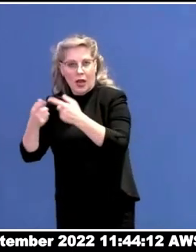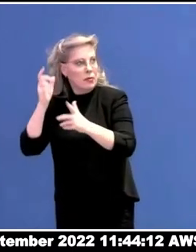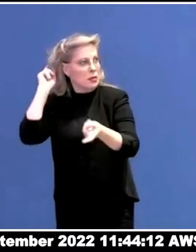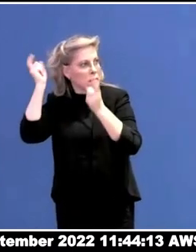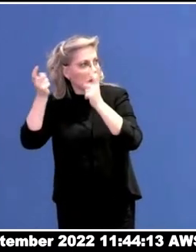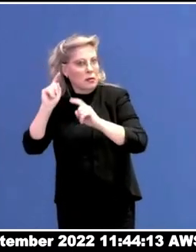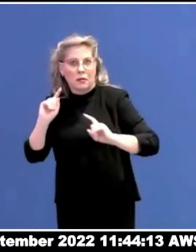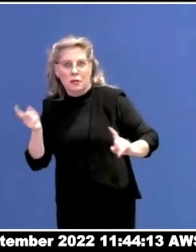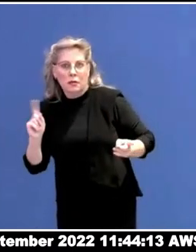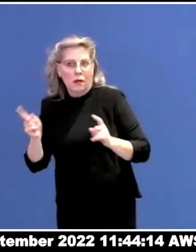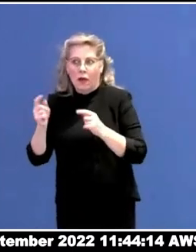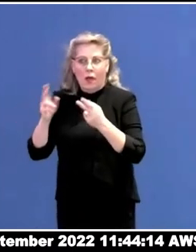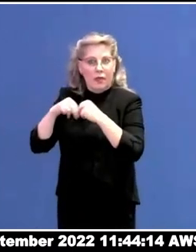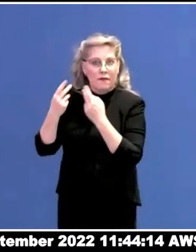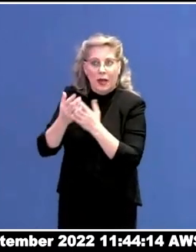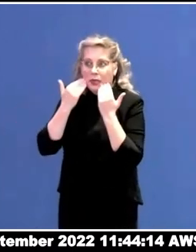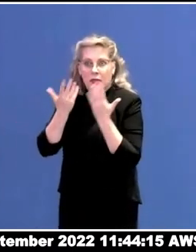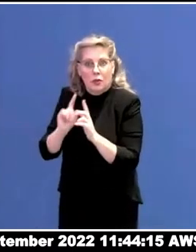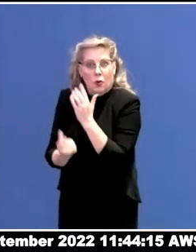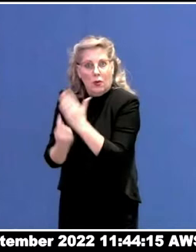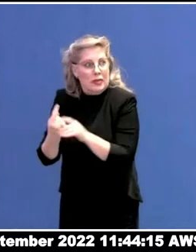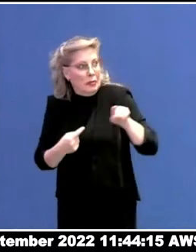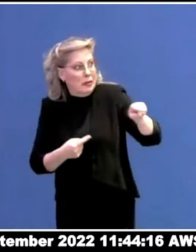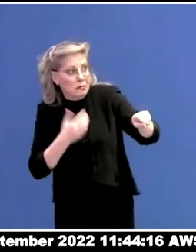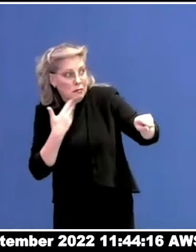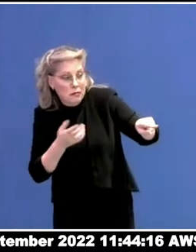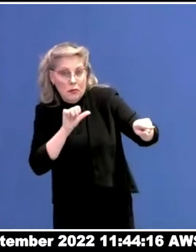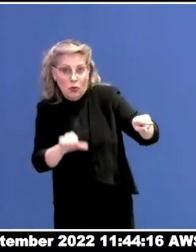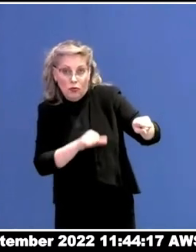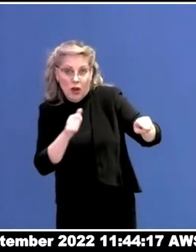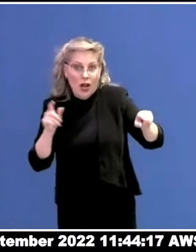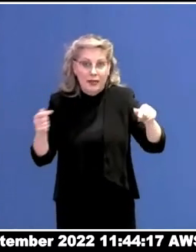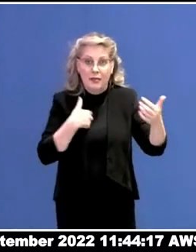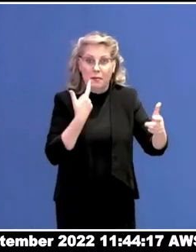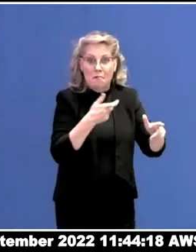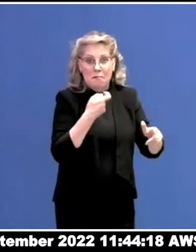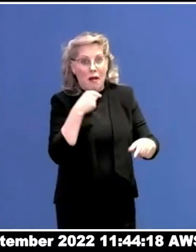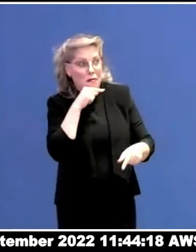A lot of families did not know what was happening to their loved one, and it caused a lot of tension and hurt.